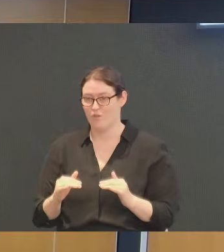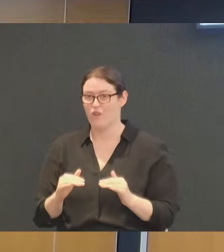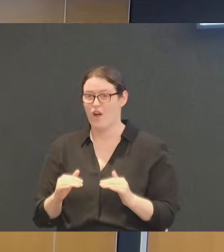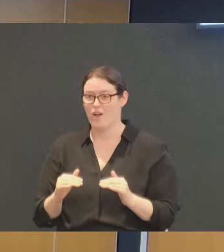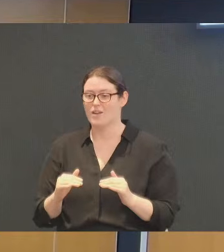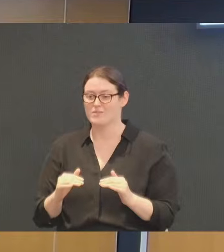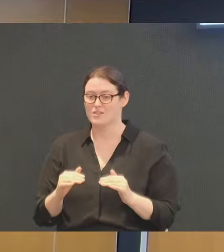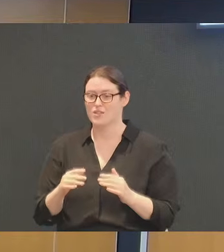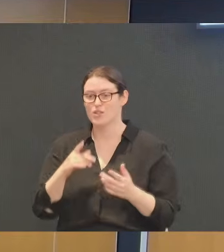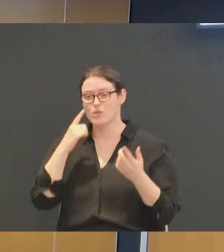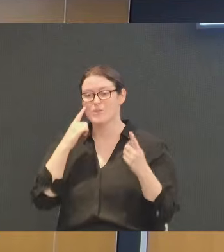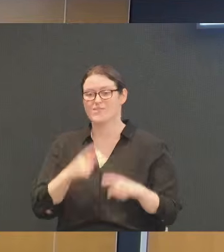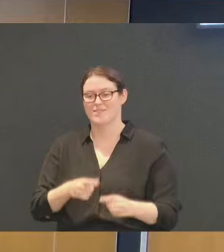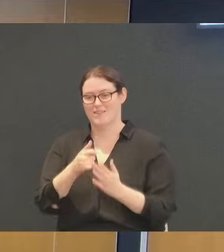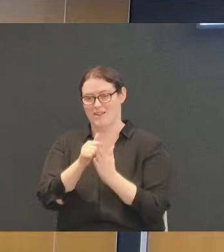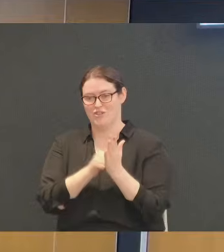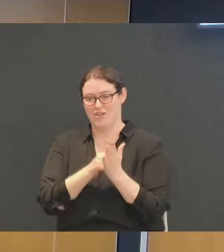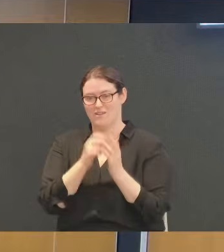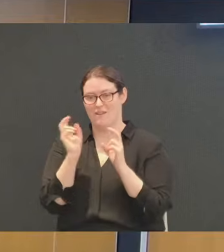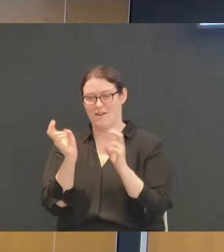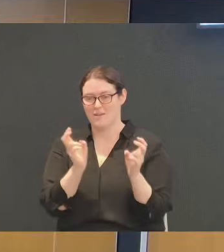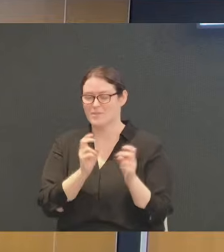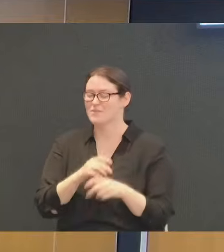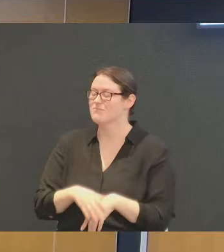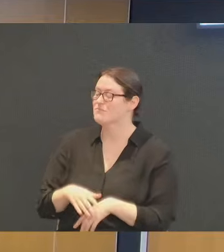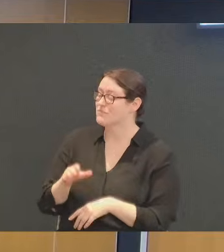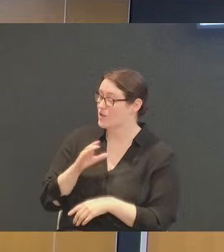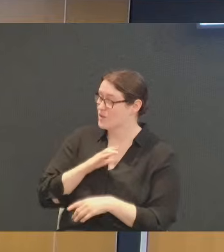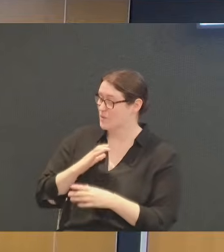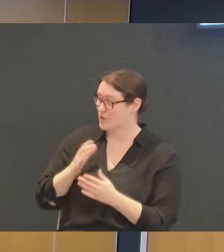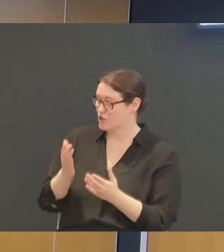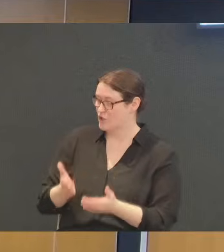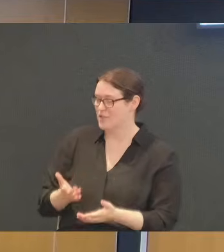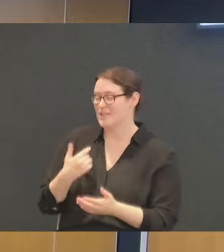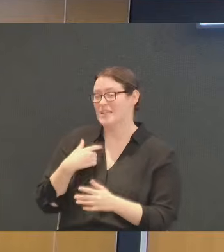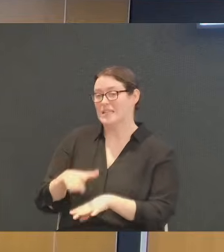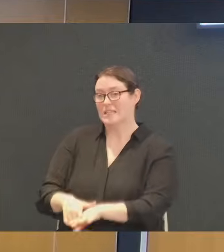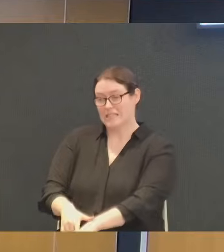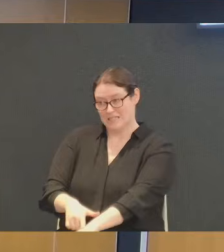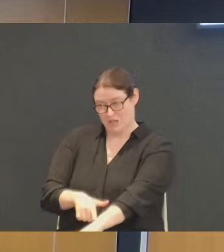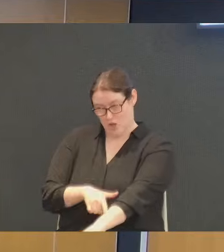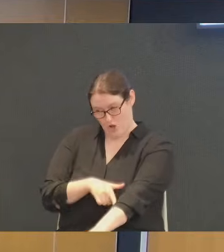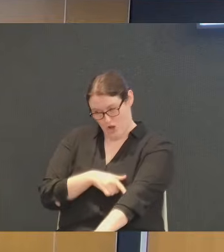our consent agenda items. Commissioners, the consent agenda is quite lengthy. so